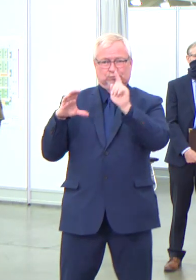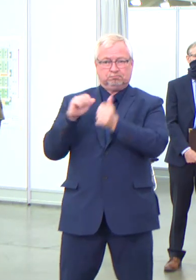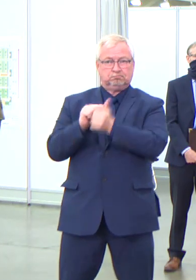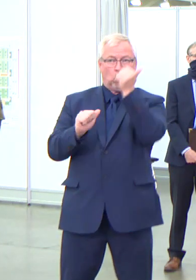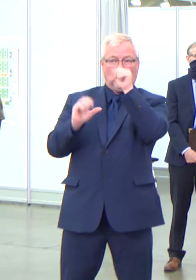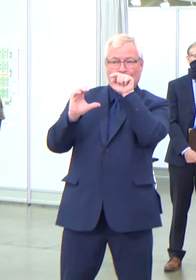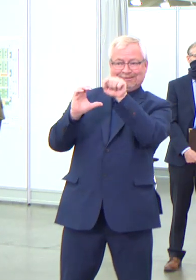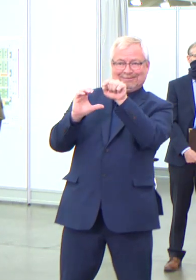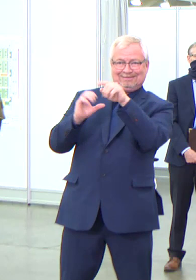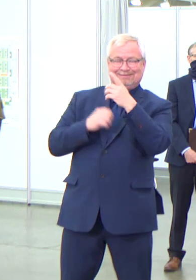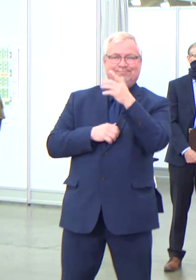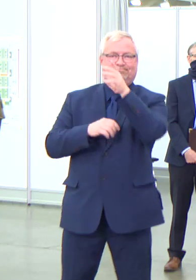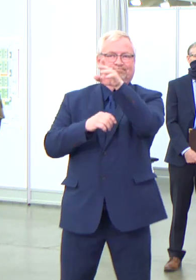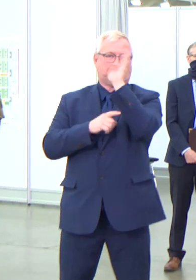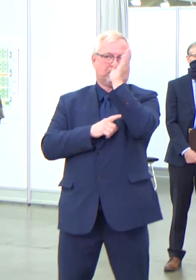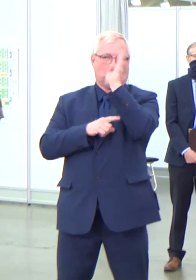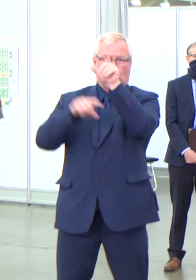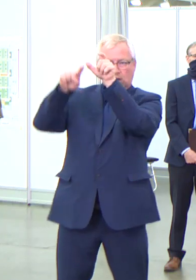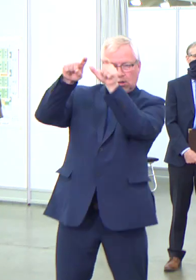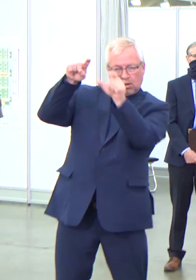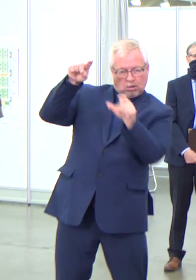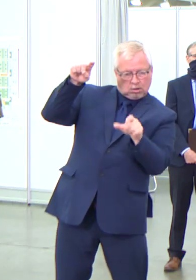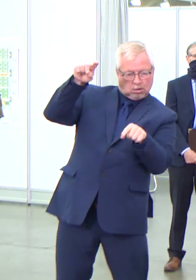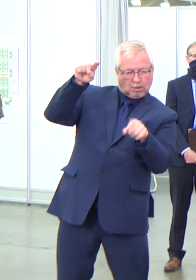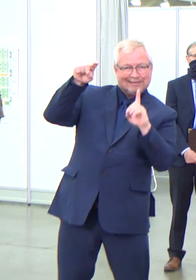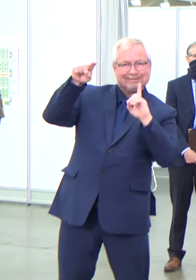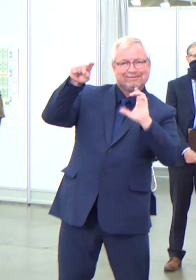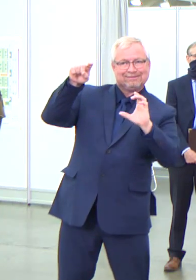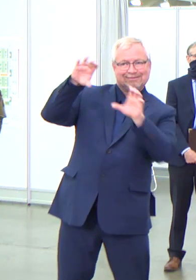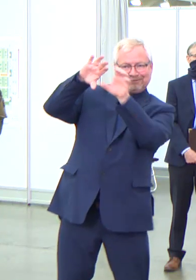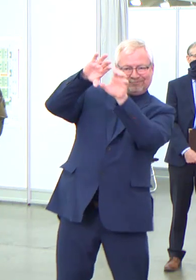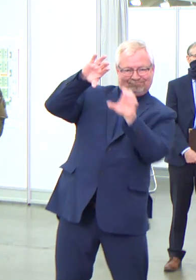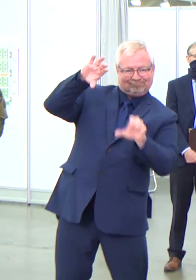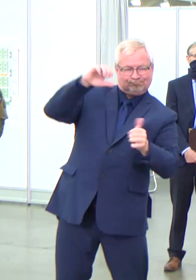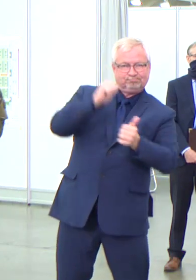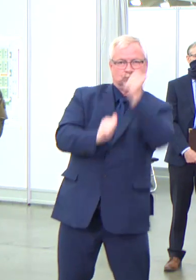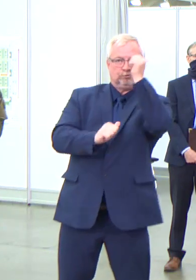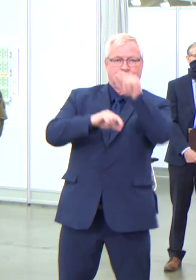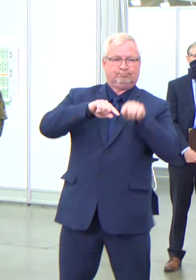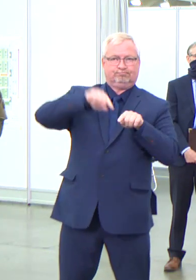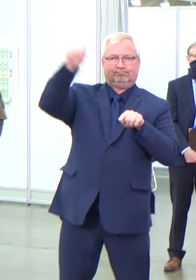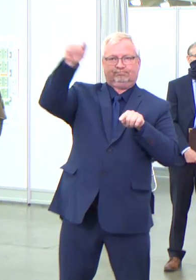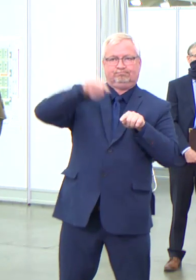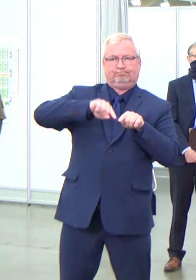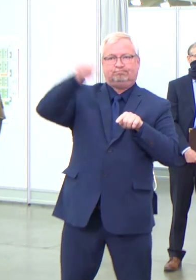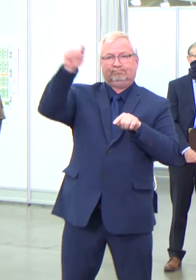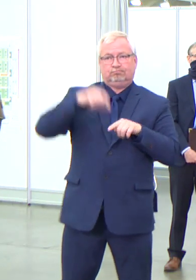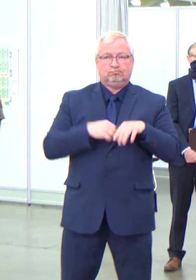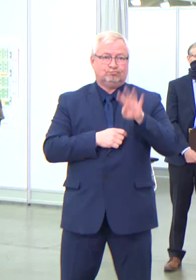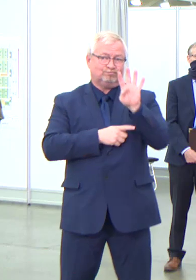has rapidly intensified particularly in the Baltimore Washington corridor. There are 459 positive cases